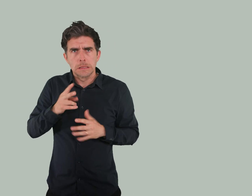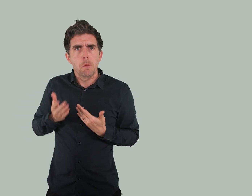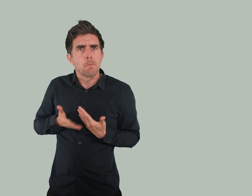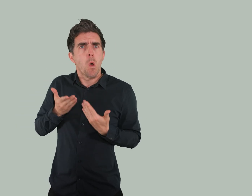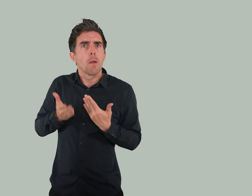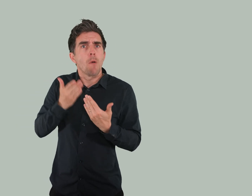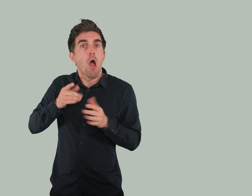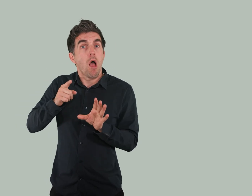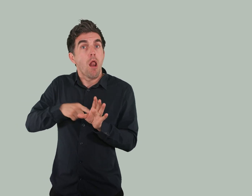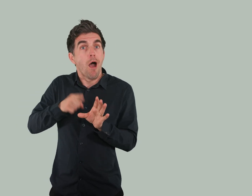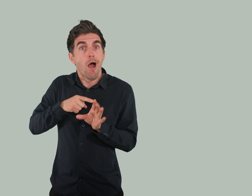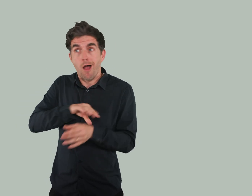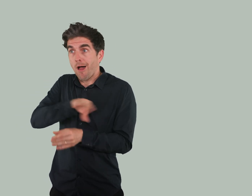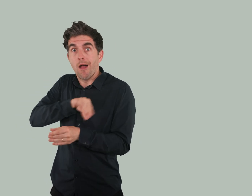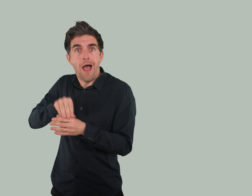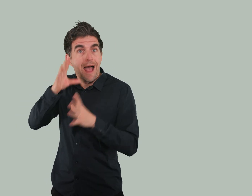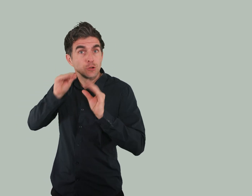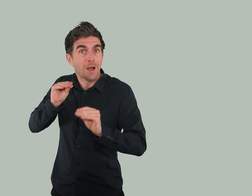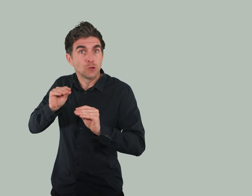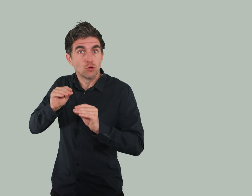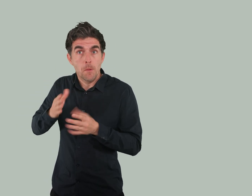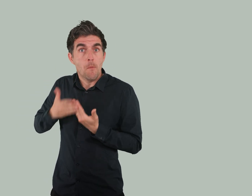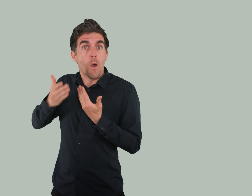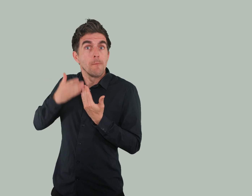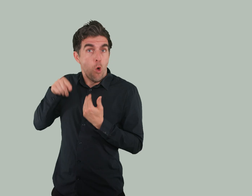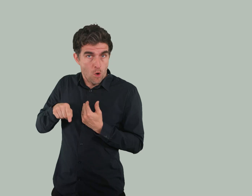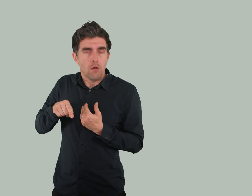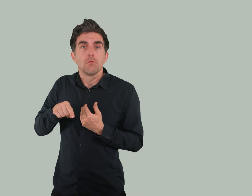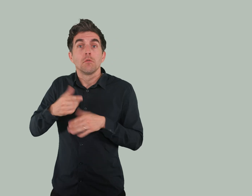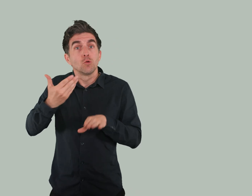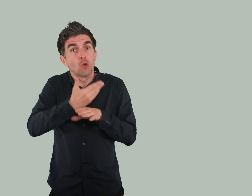and particularly by rising youth participation in education.